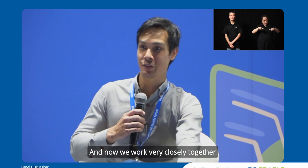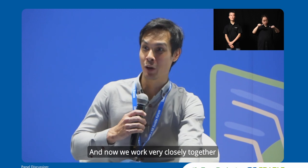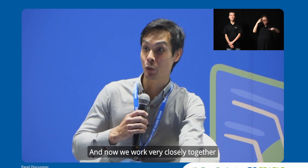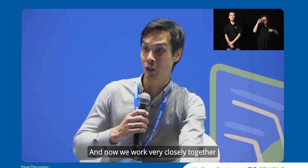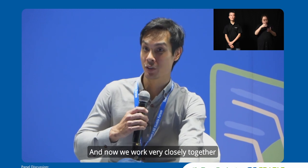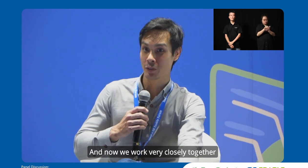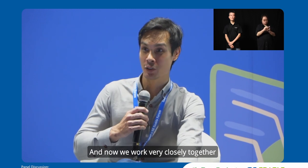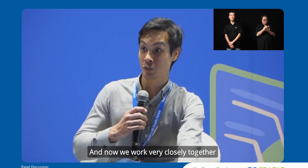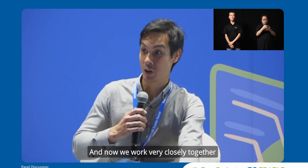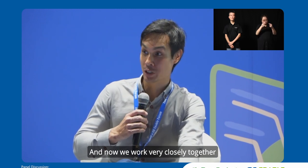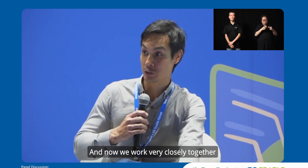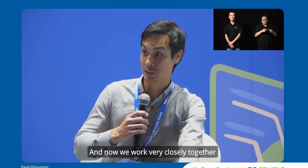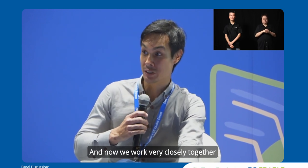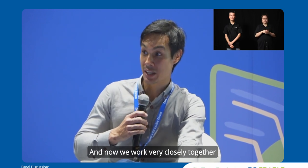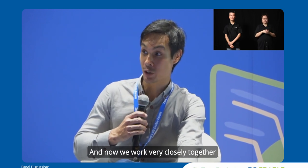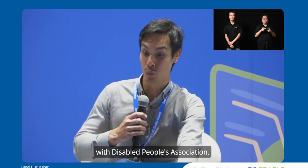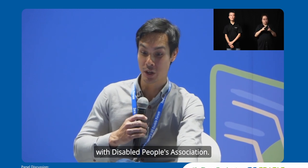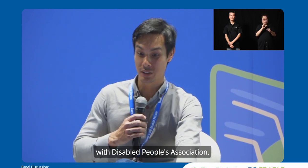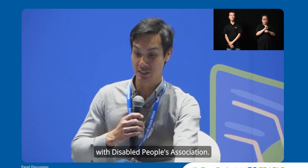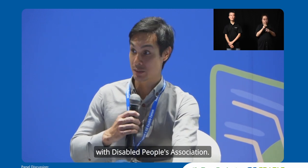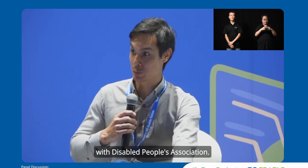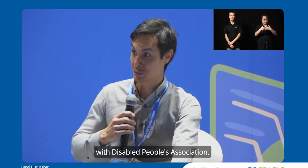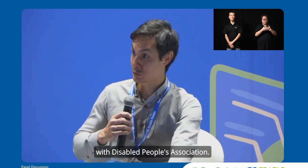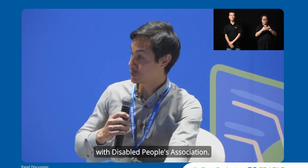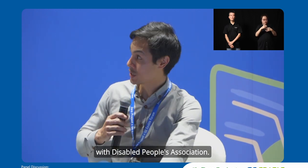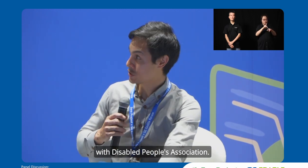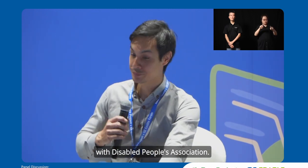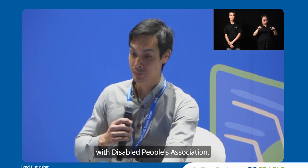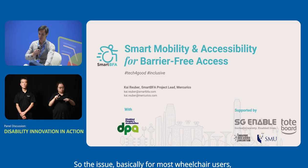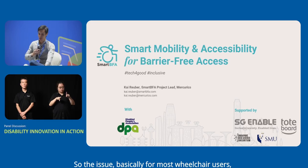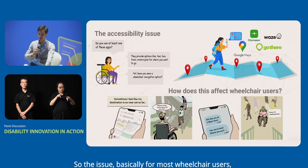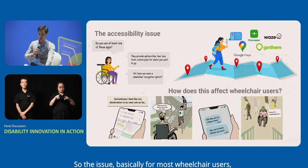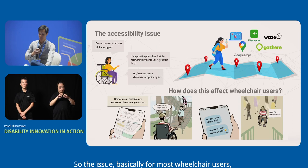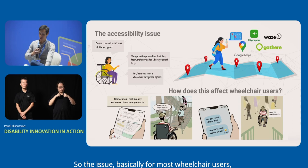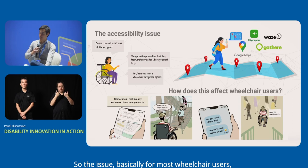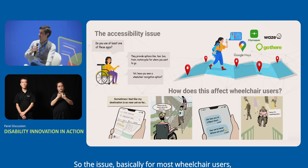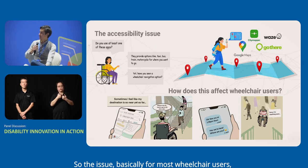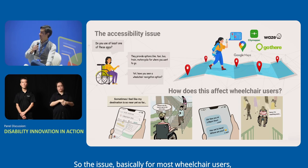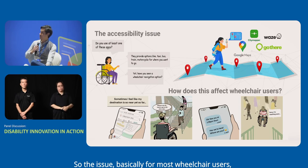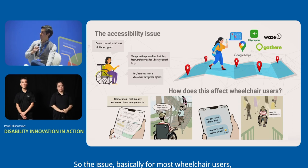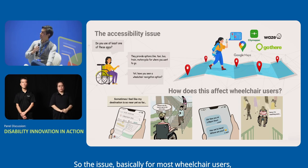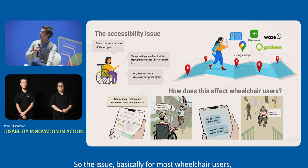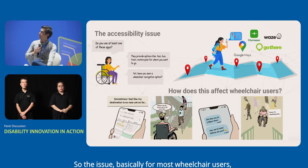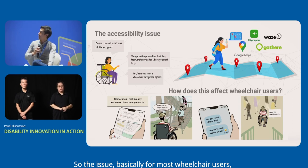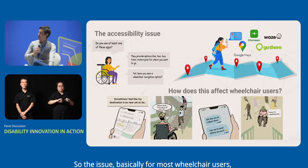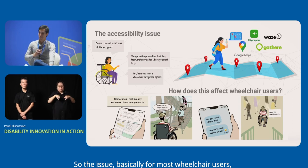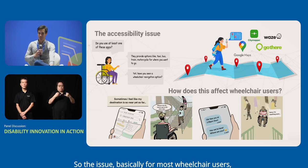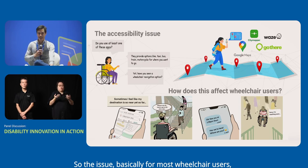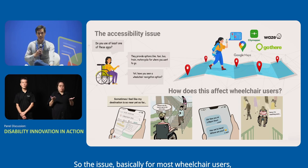now we work very closely together with disabled people's Association so the issue um basically